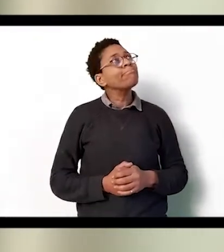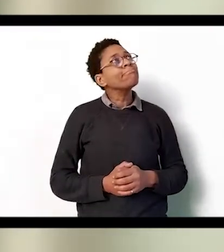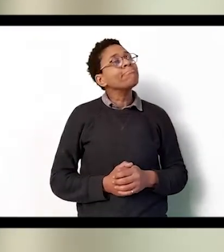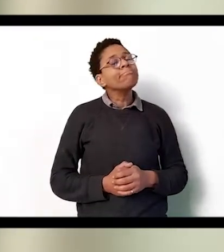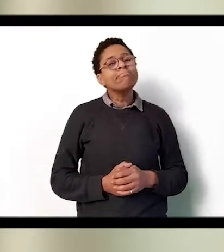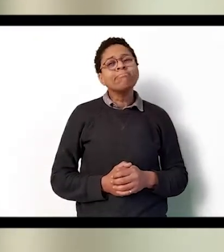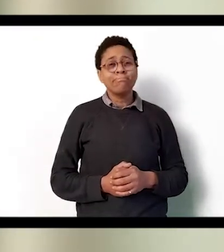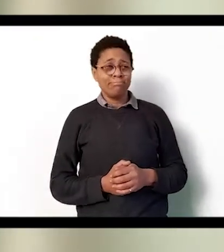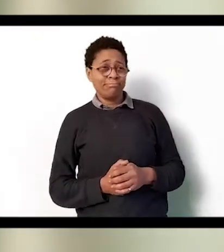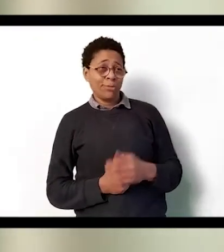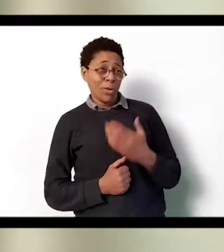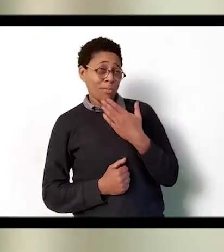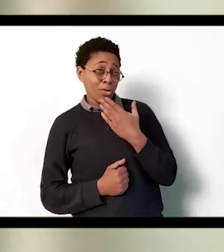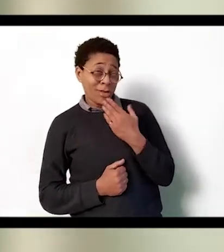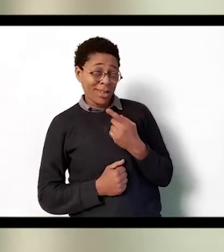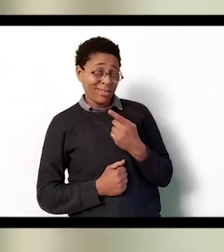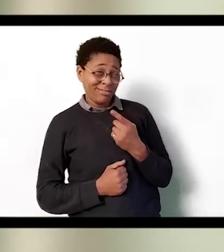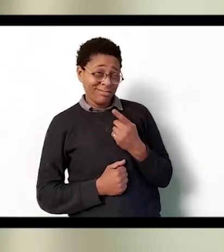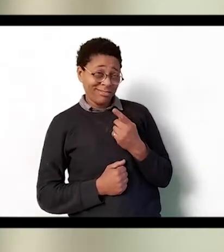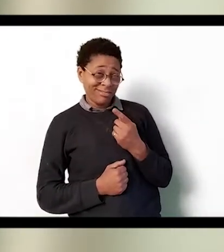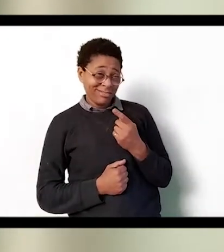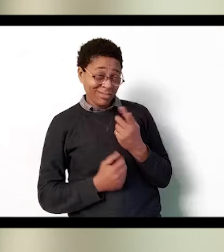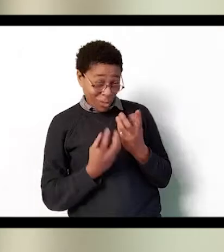Never a dull moment. Not with you.